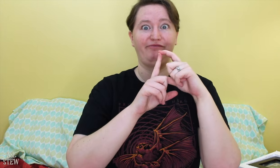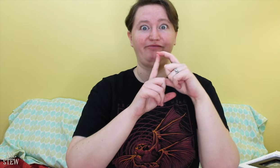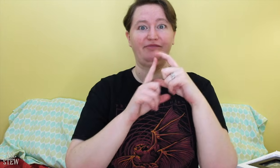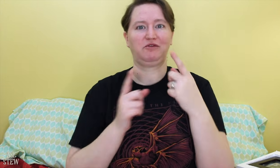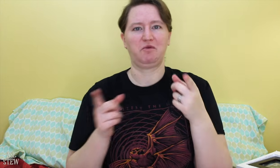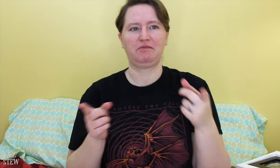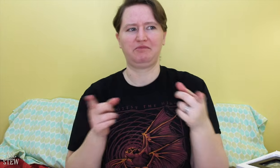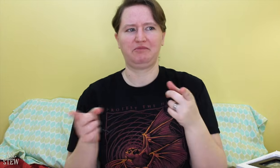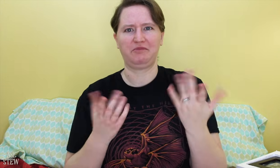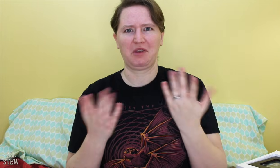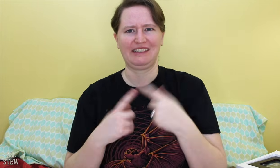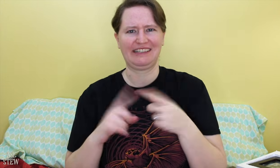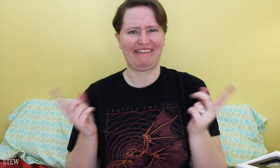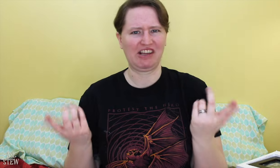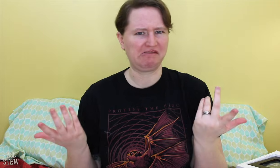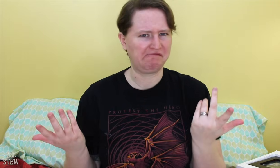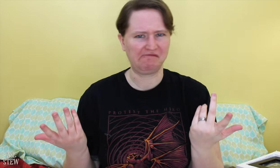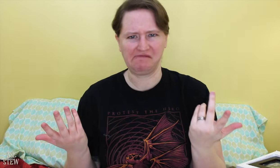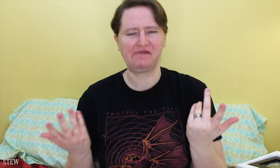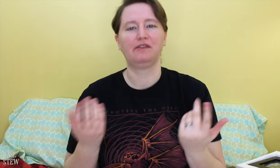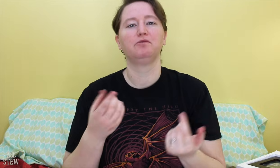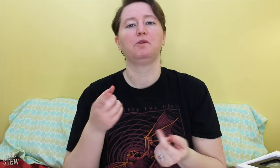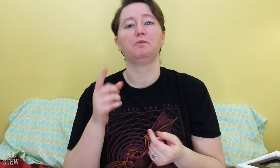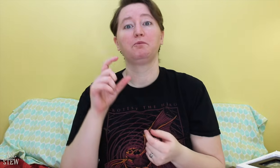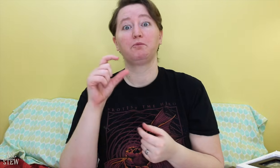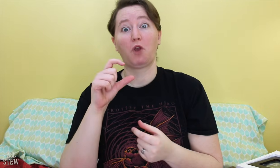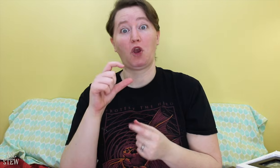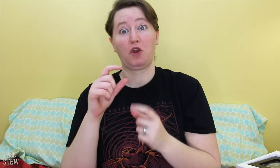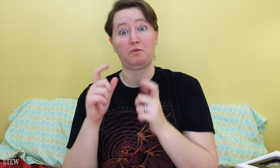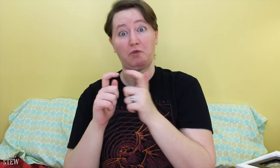or some people use a capital "D".